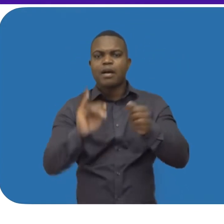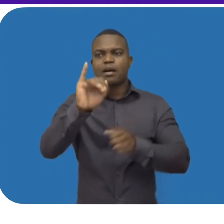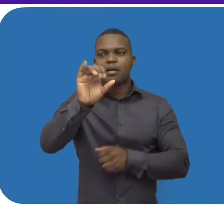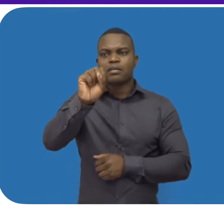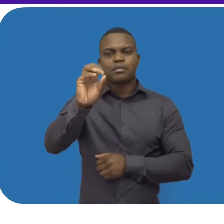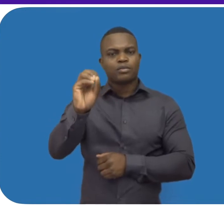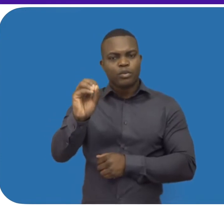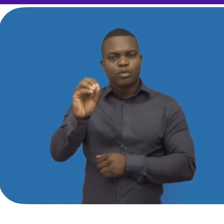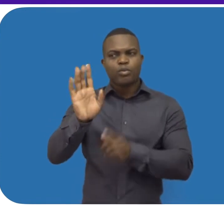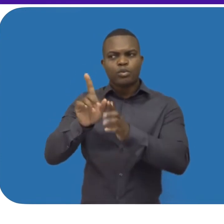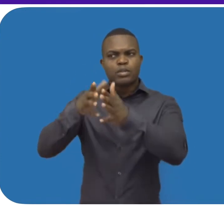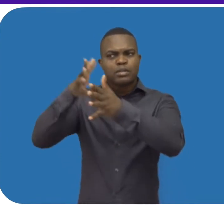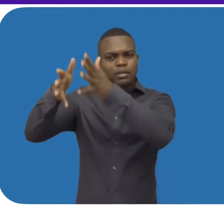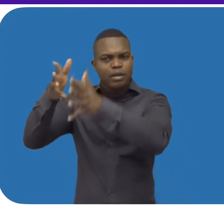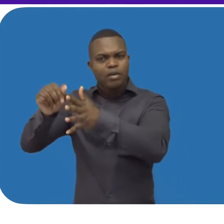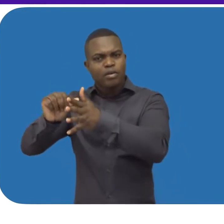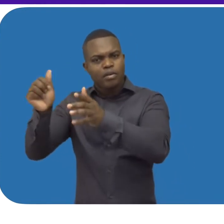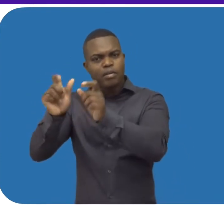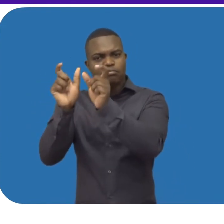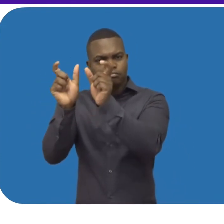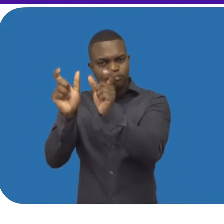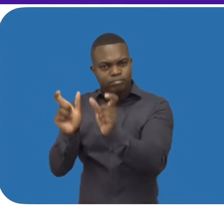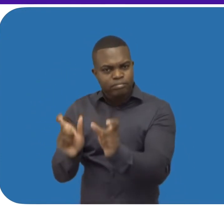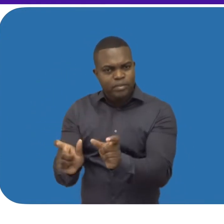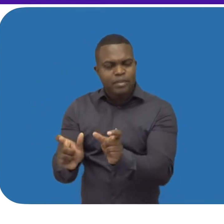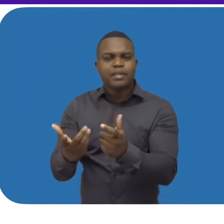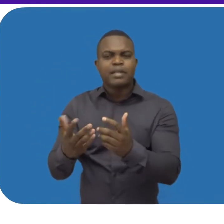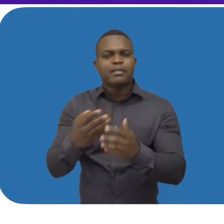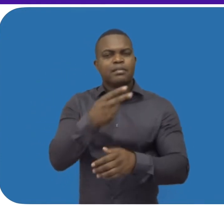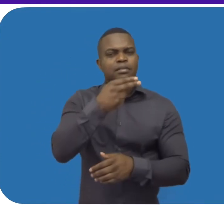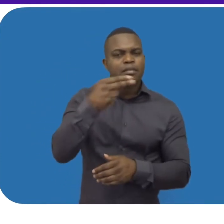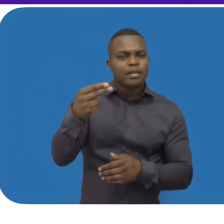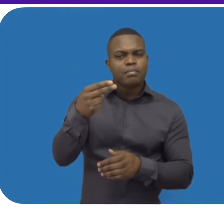as well as the established names and acronyms that we could determine.